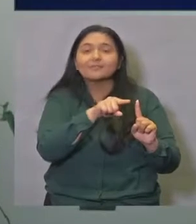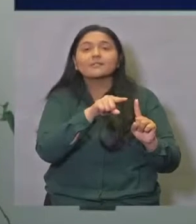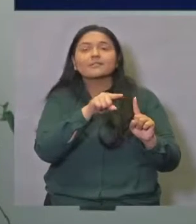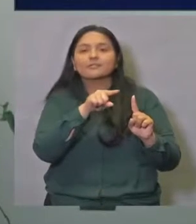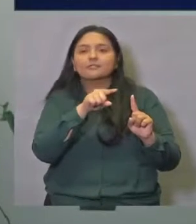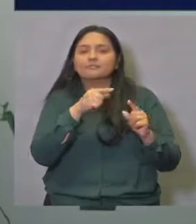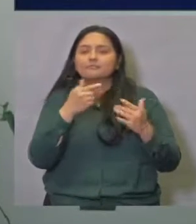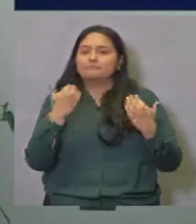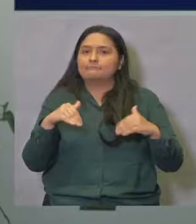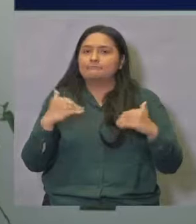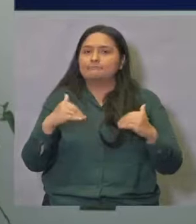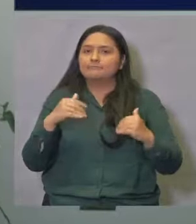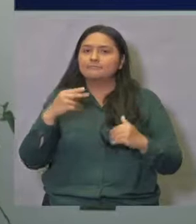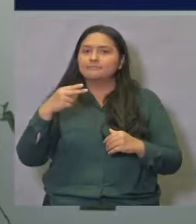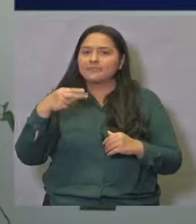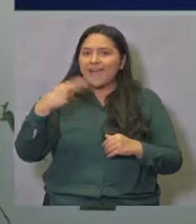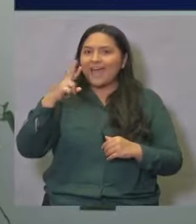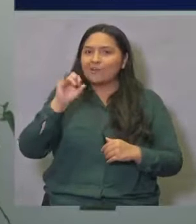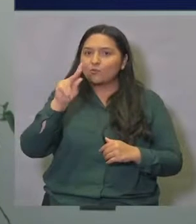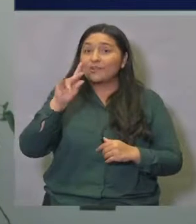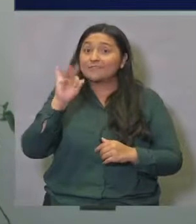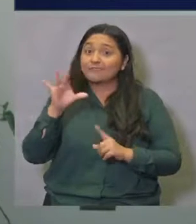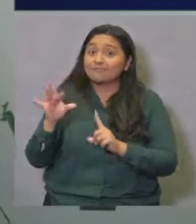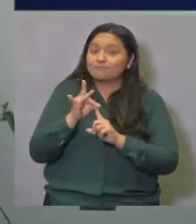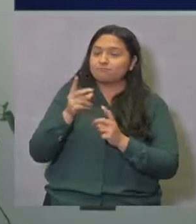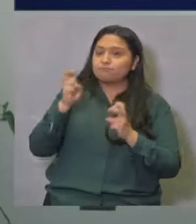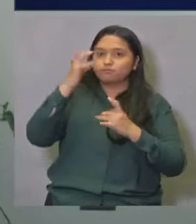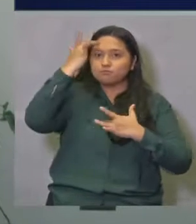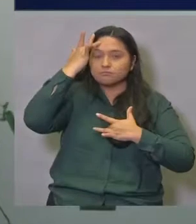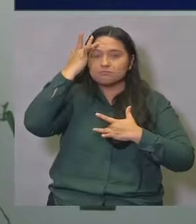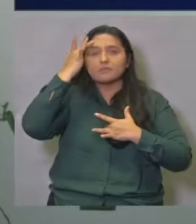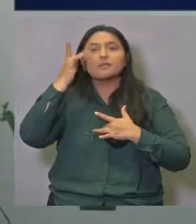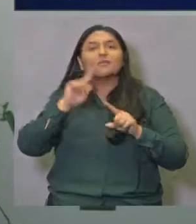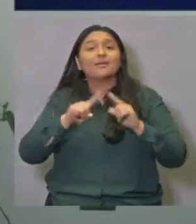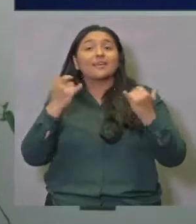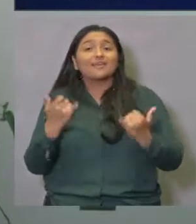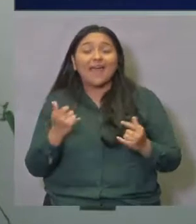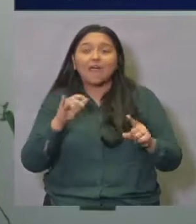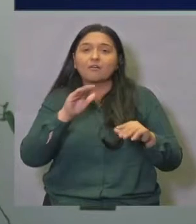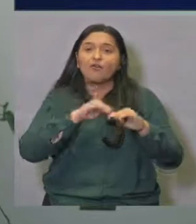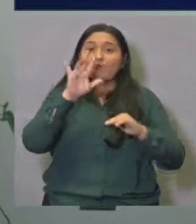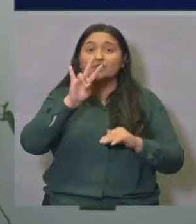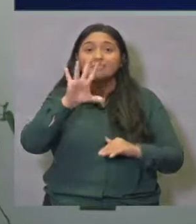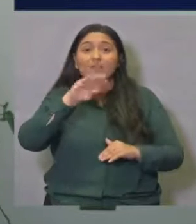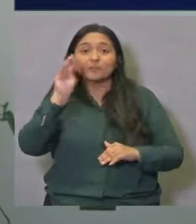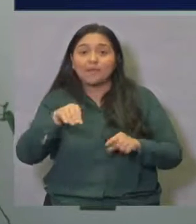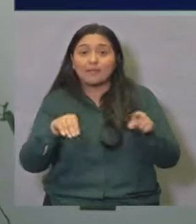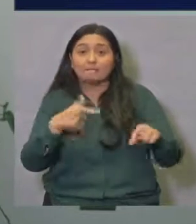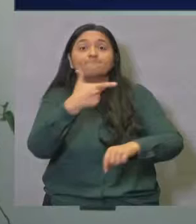THESE ARE HIGHLY WILL NOBLE GROUPS WITH 75% OR SO OF FOLKS